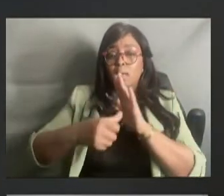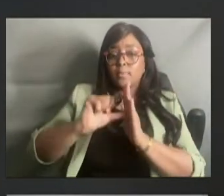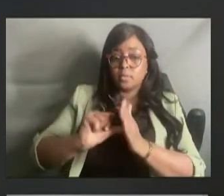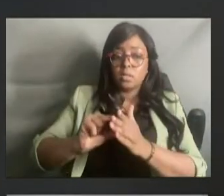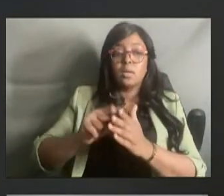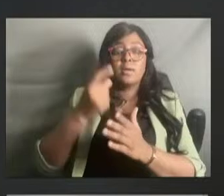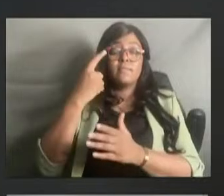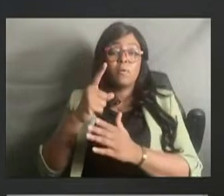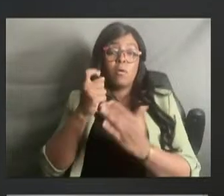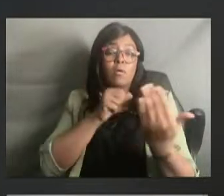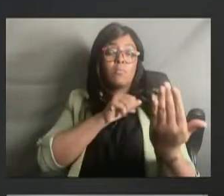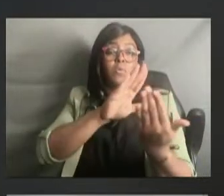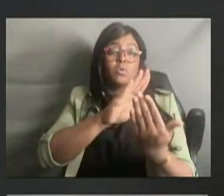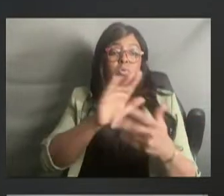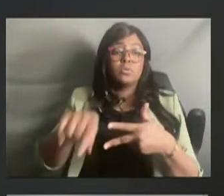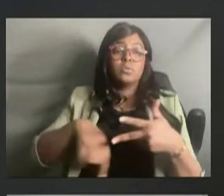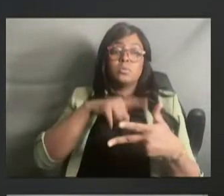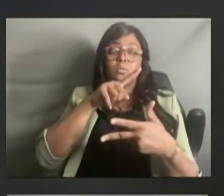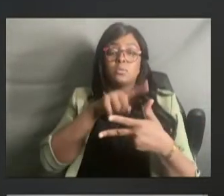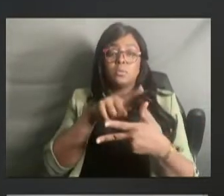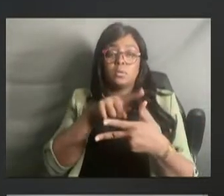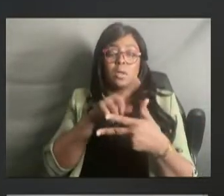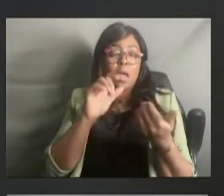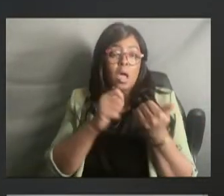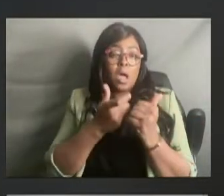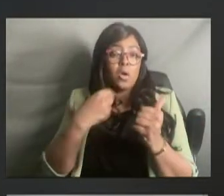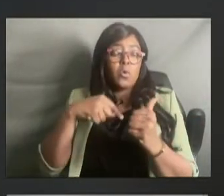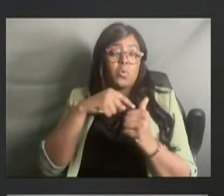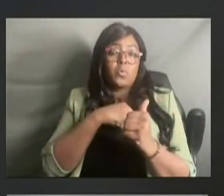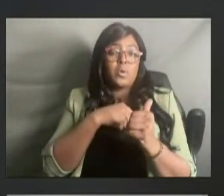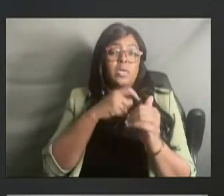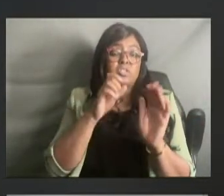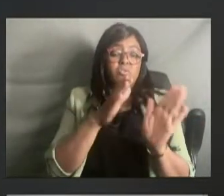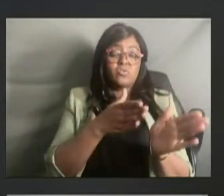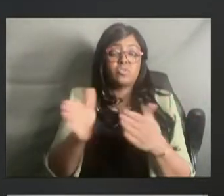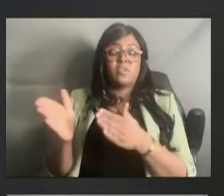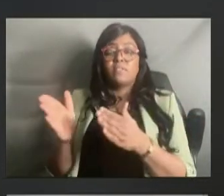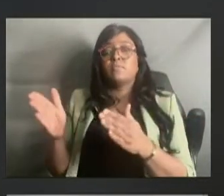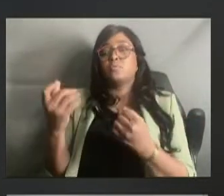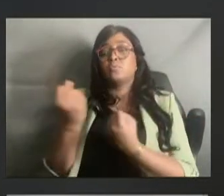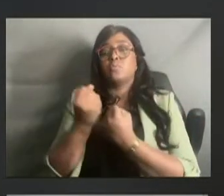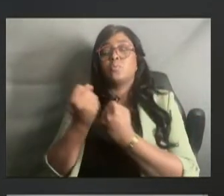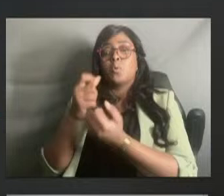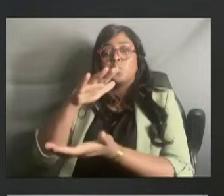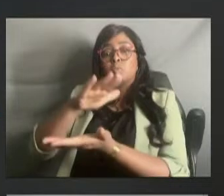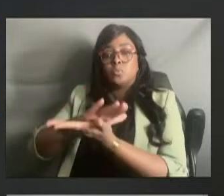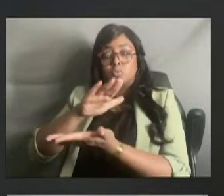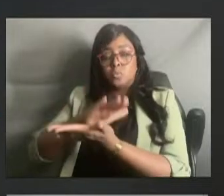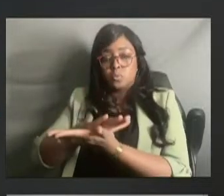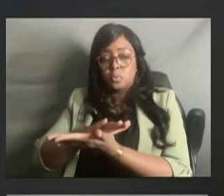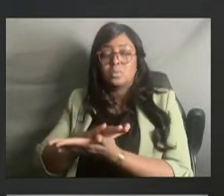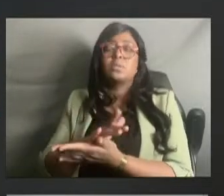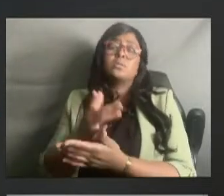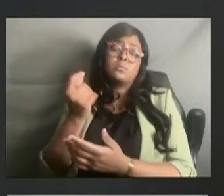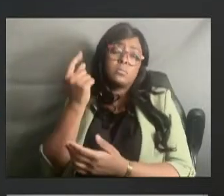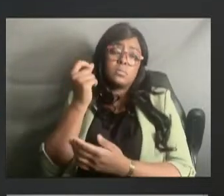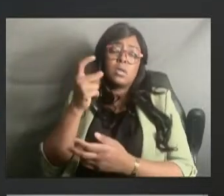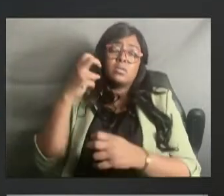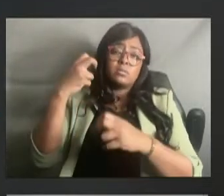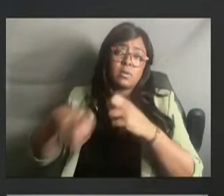please. The last three things that I want to highlight in the in our approach have to do with